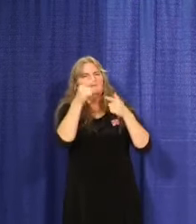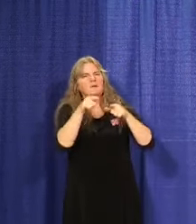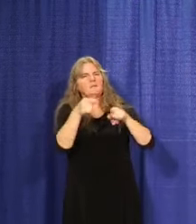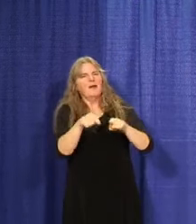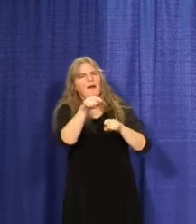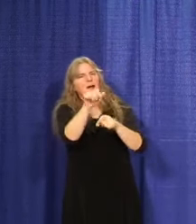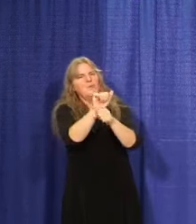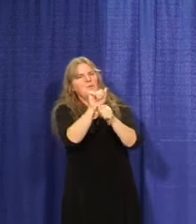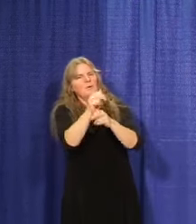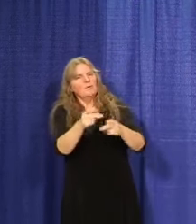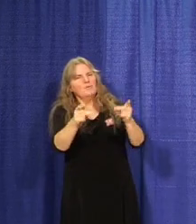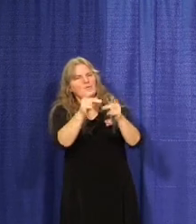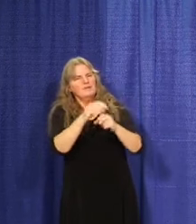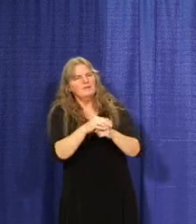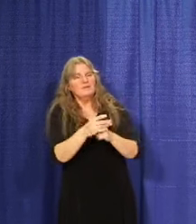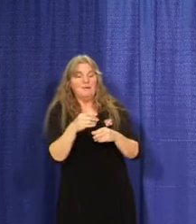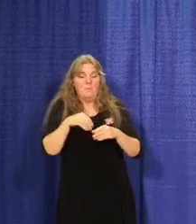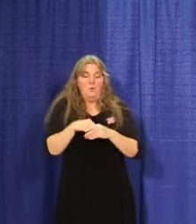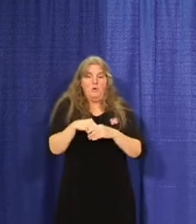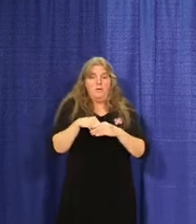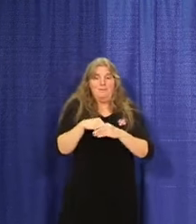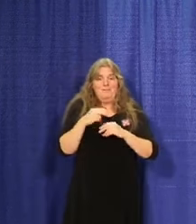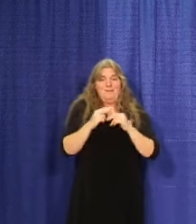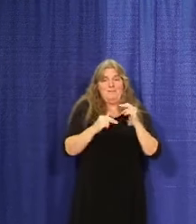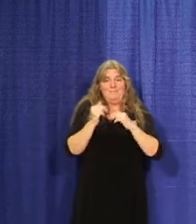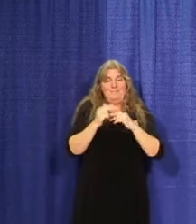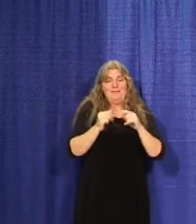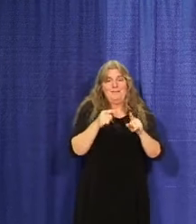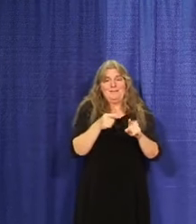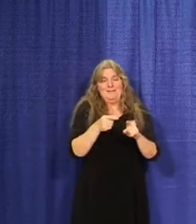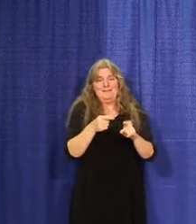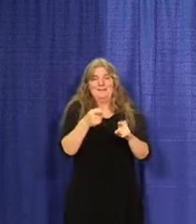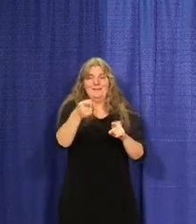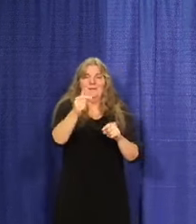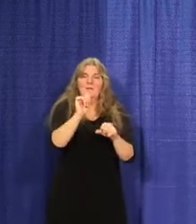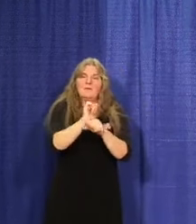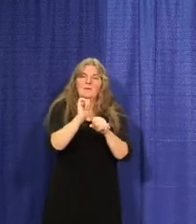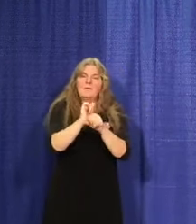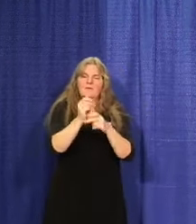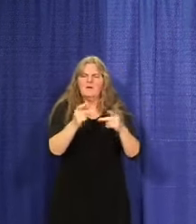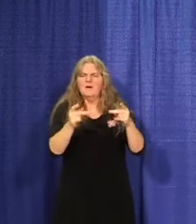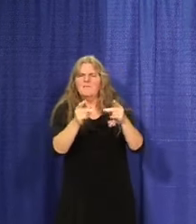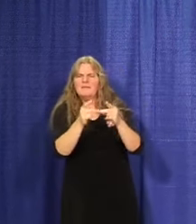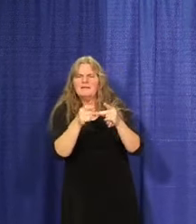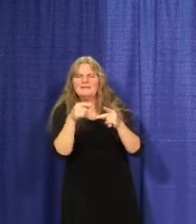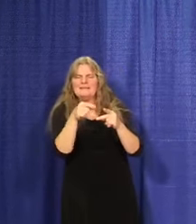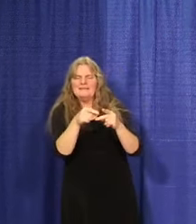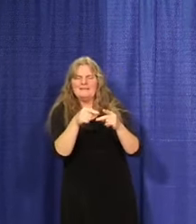indoors more. If a workplace or meeting area does not feel right, it probably